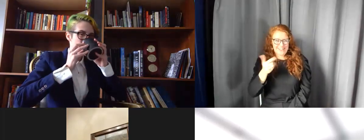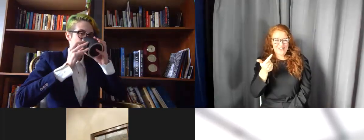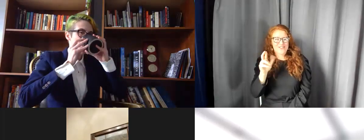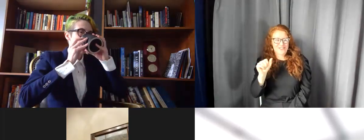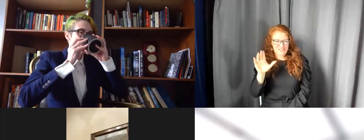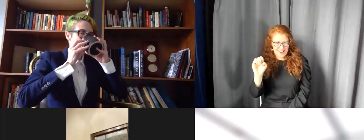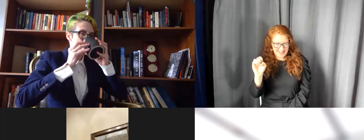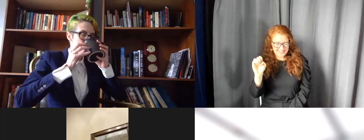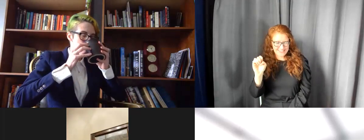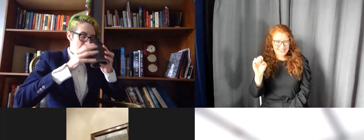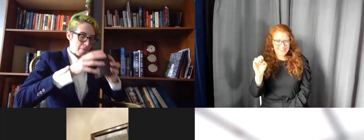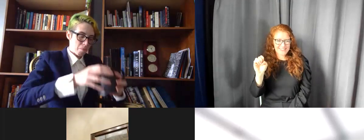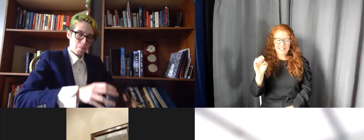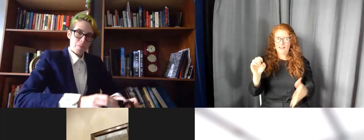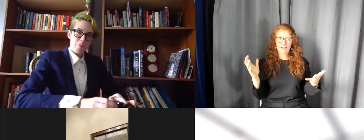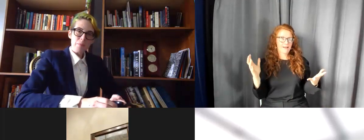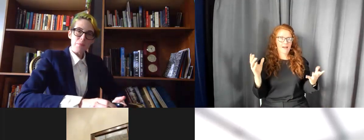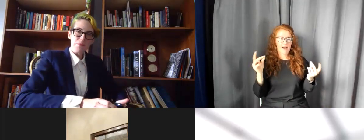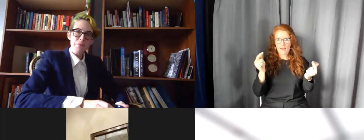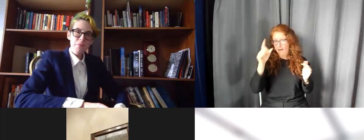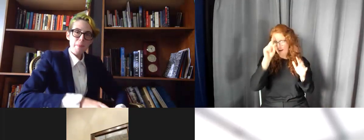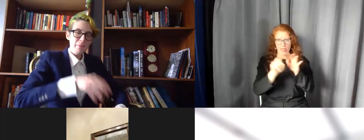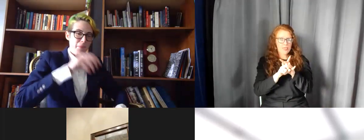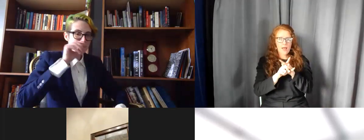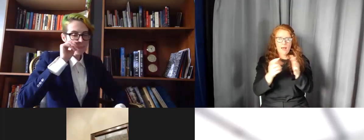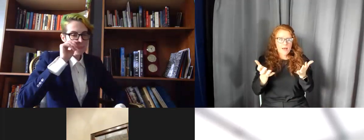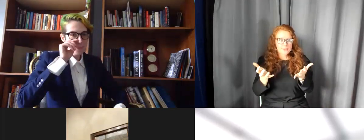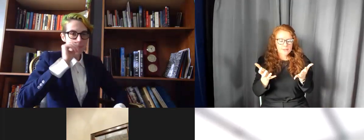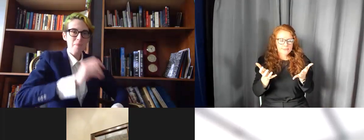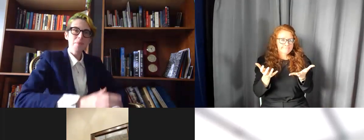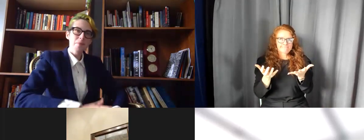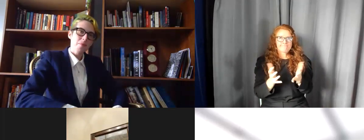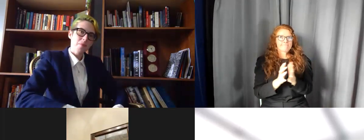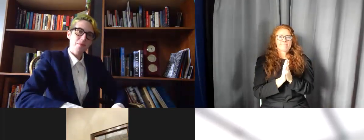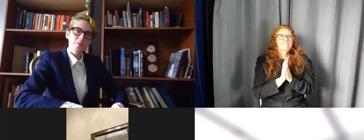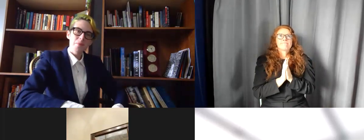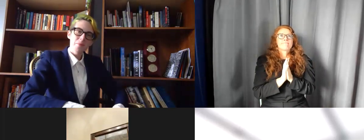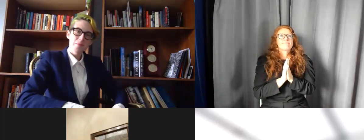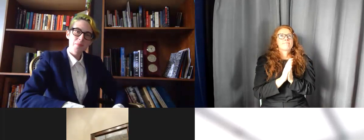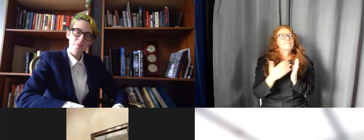Grace: I guess, like my opening thoughts are just that Grace: Judy really